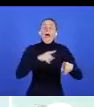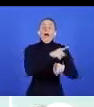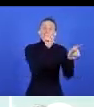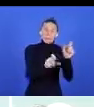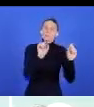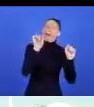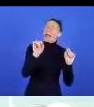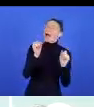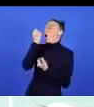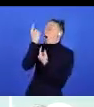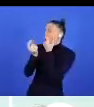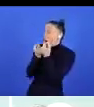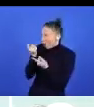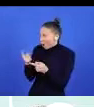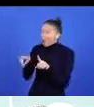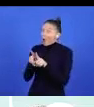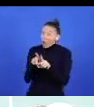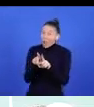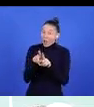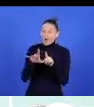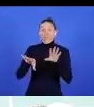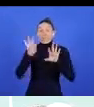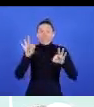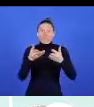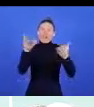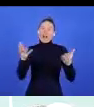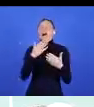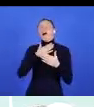repeat things for me. Spreading awareness brings empathy